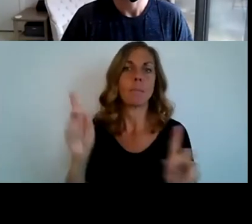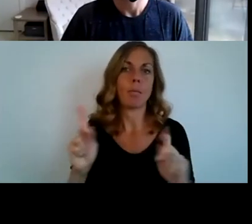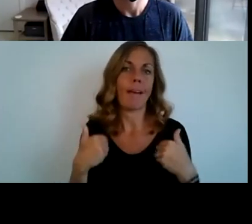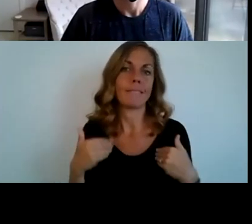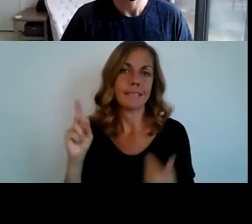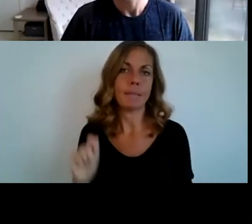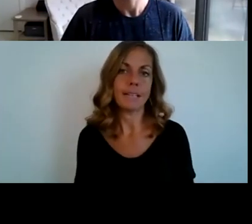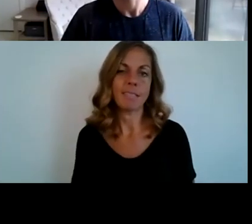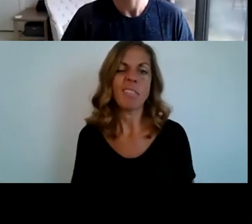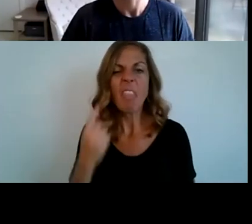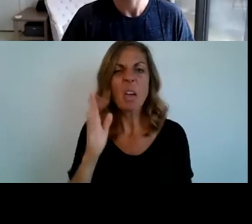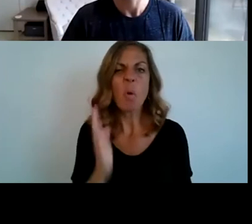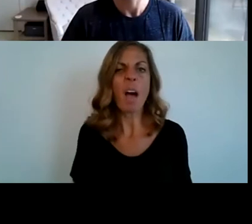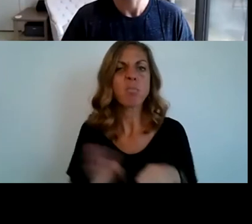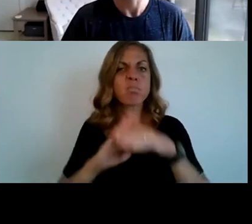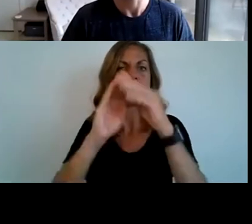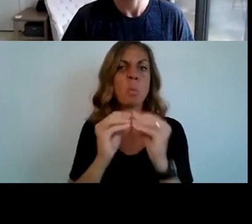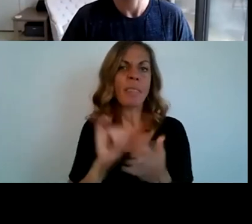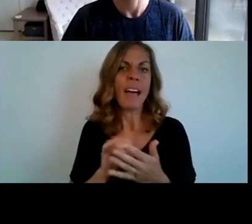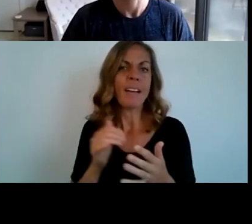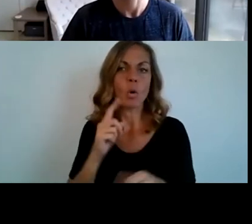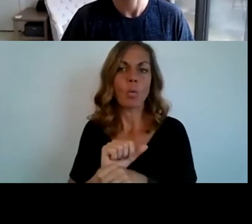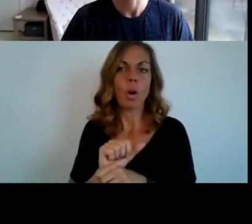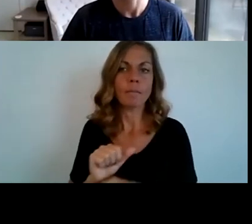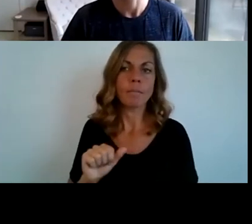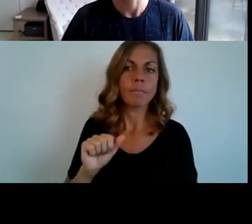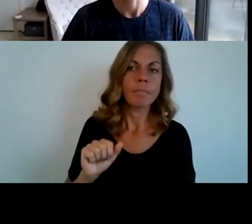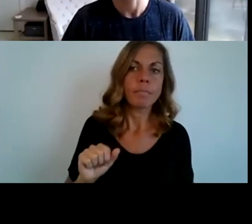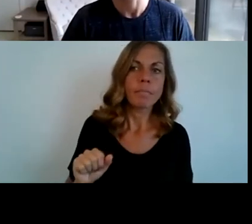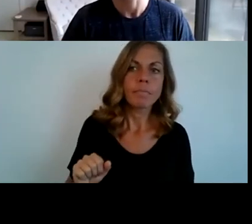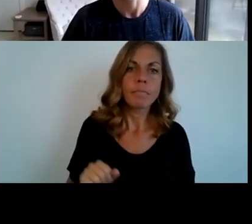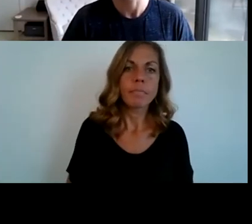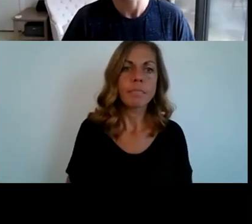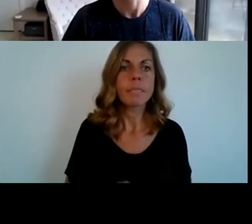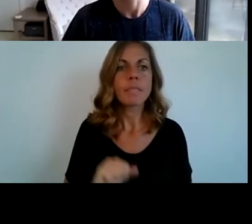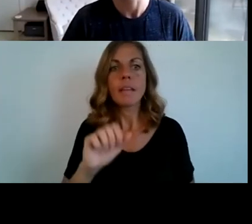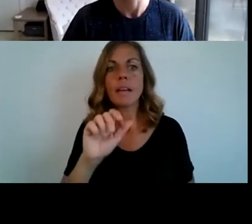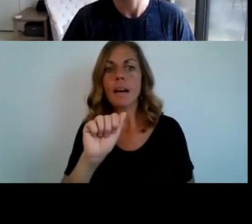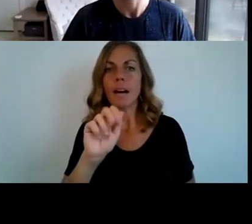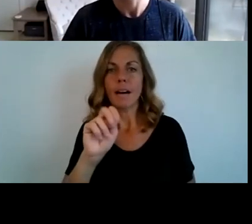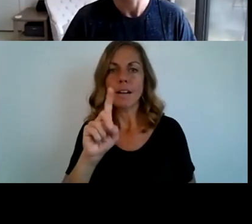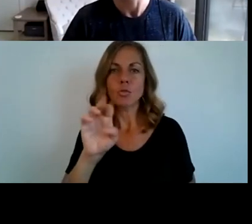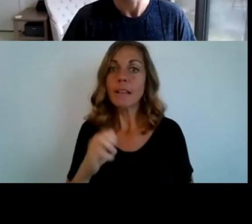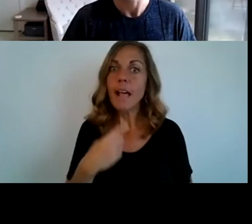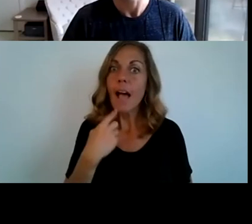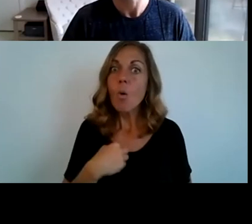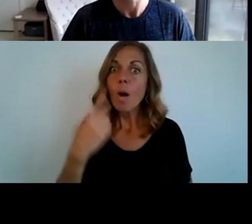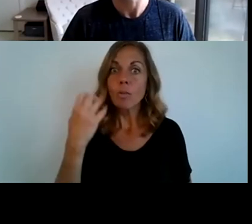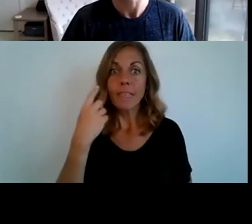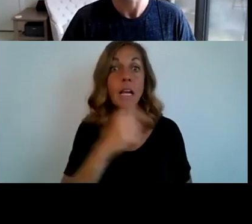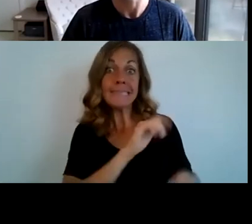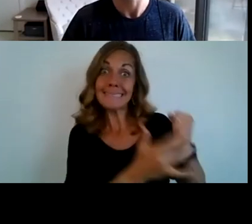I like to think about non tech workers, people industries. Where to do the job not physically